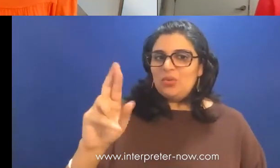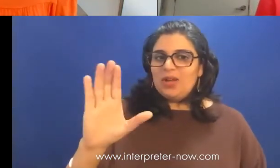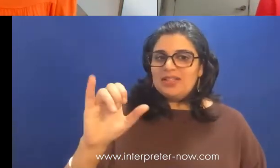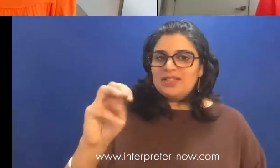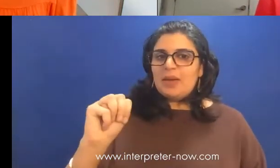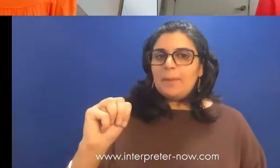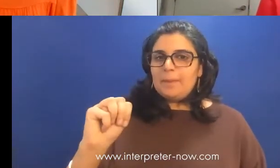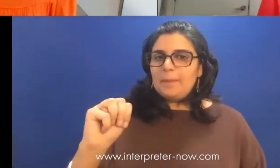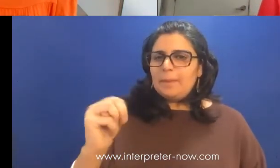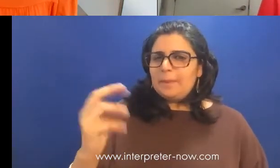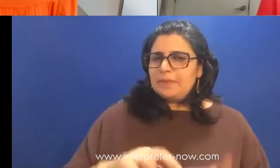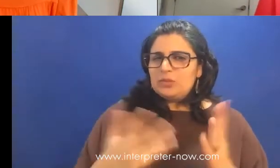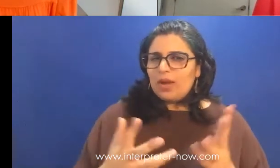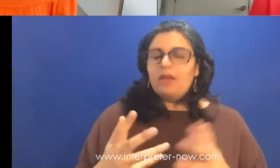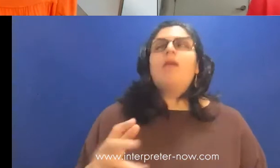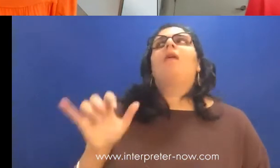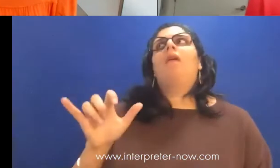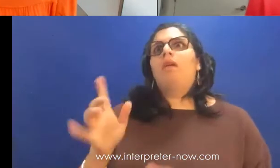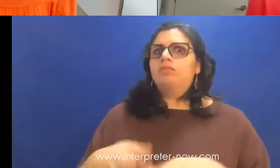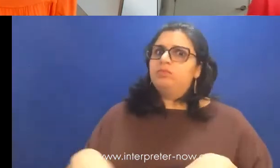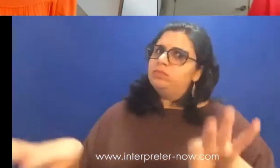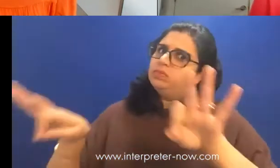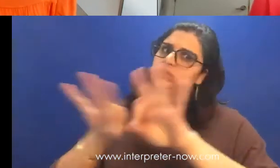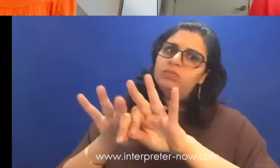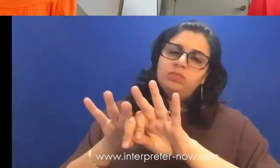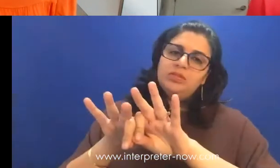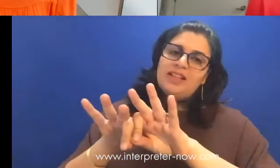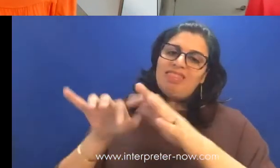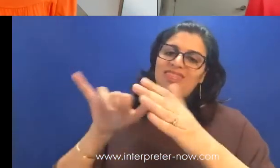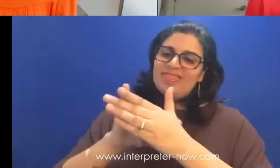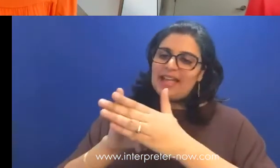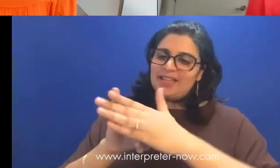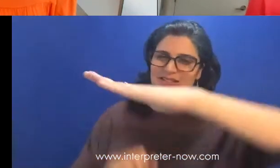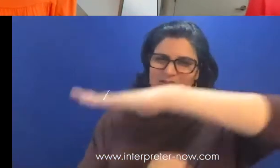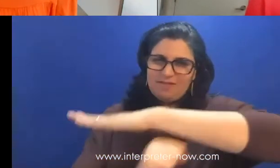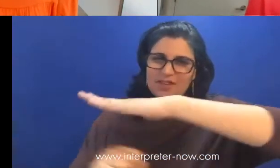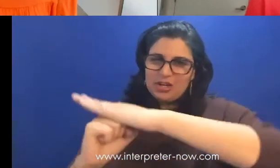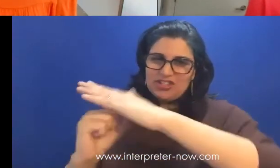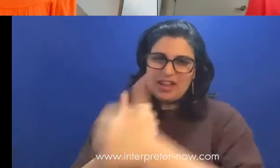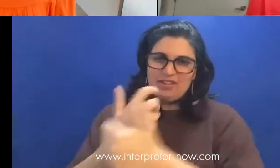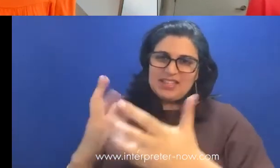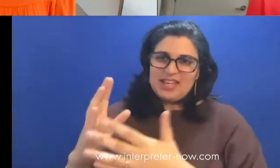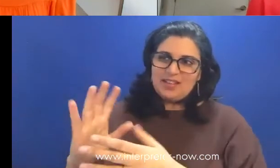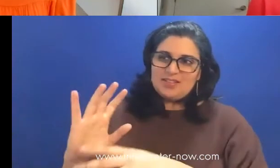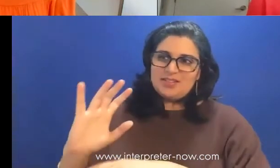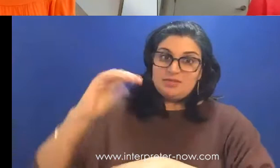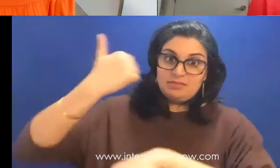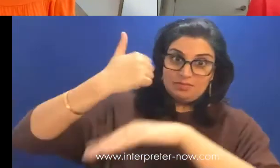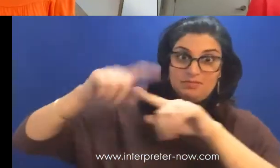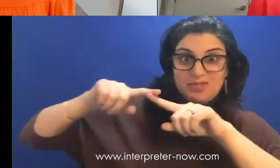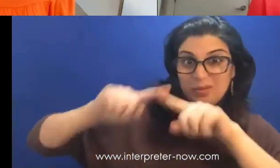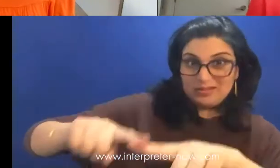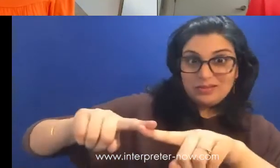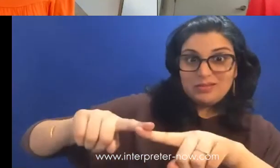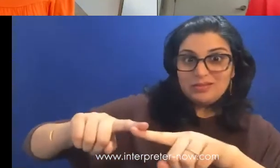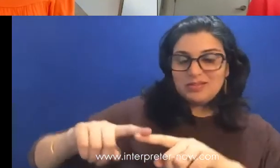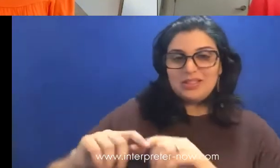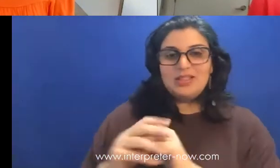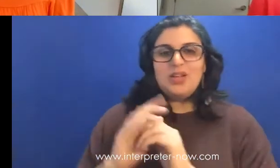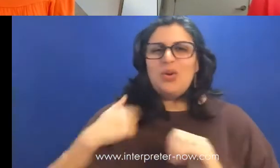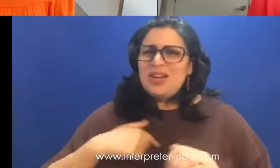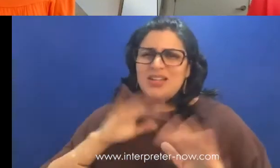I really think of that as the fulcrum from where we need to focus our energies to again